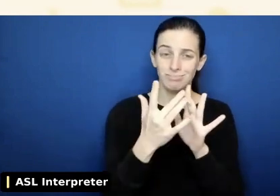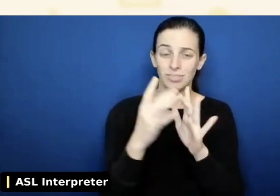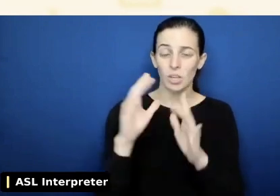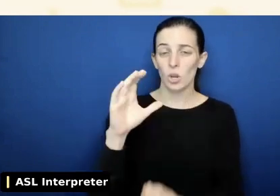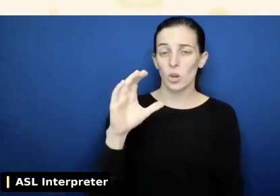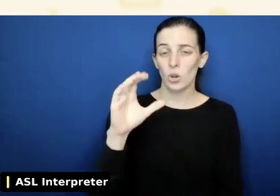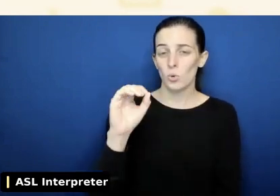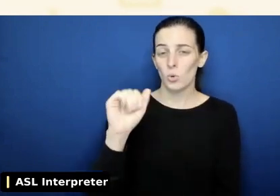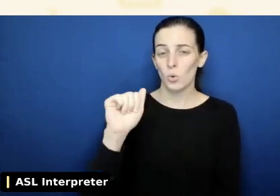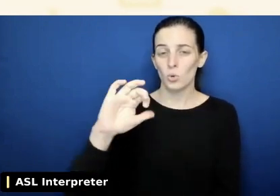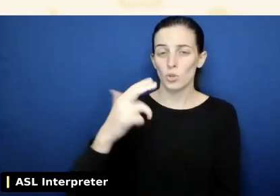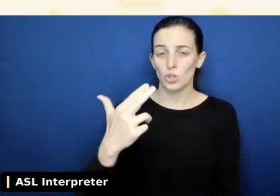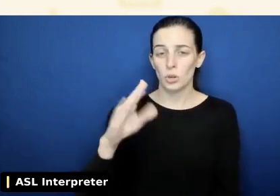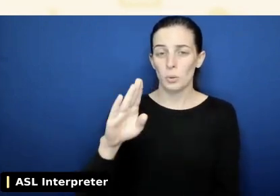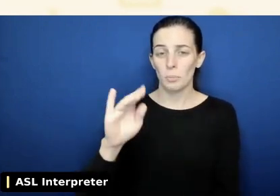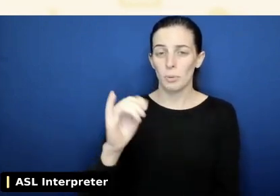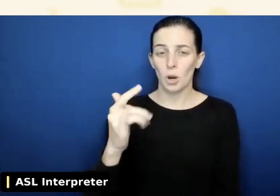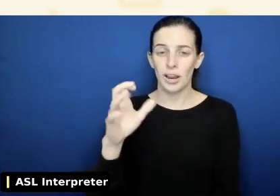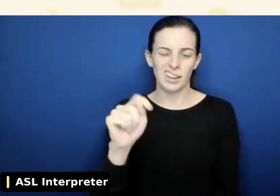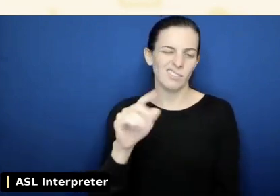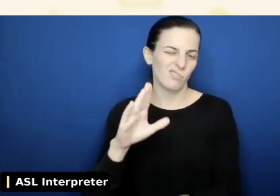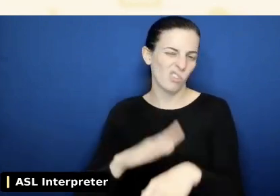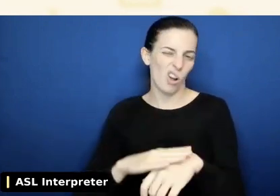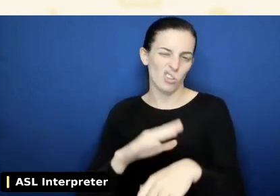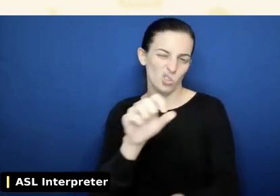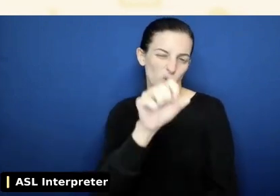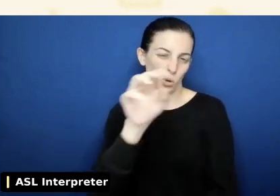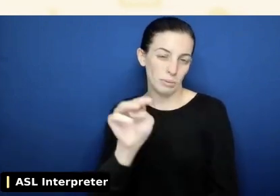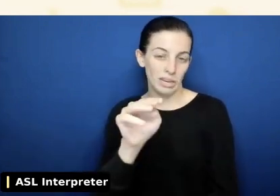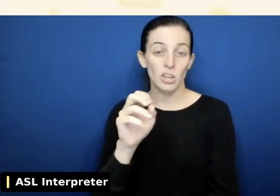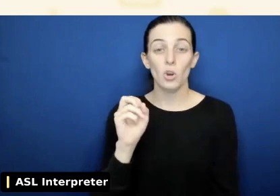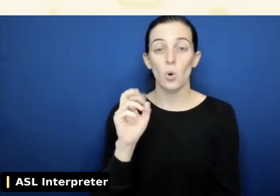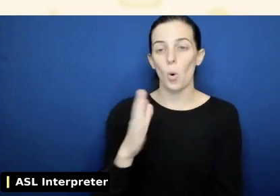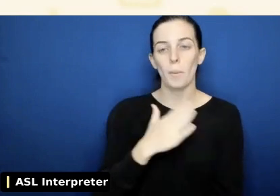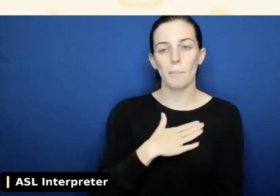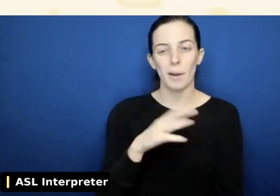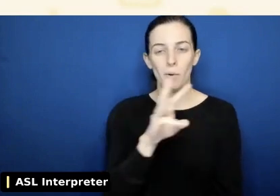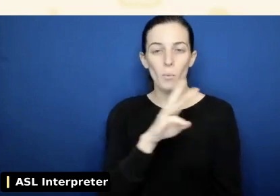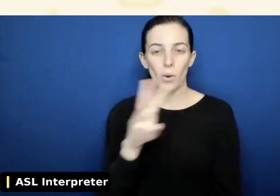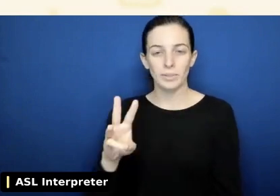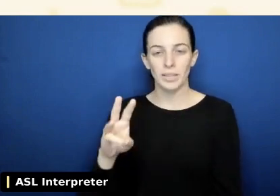or on my website, CoachBirgit.com. I’d like to invite you